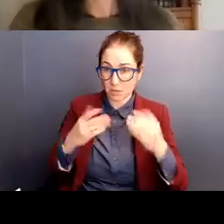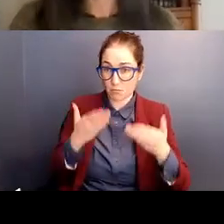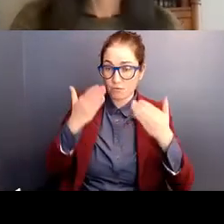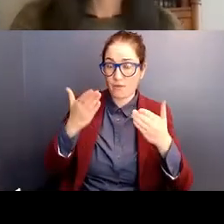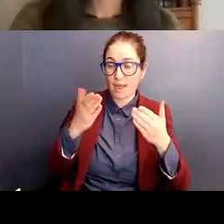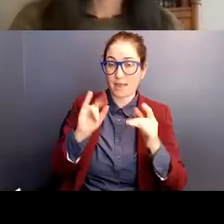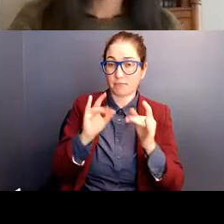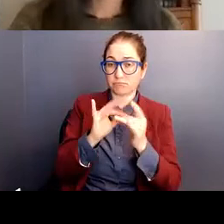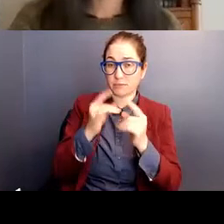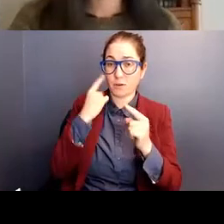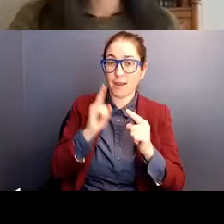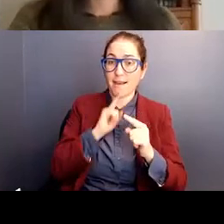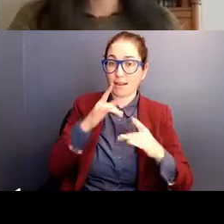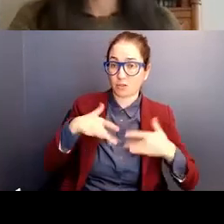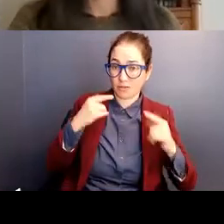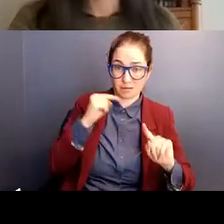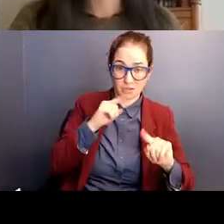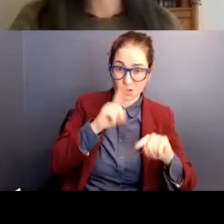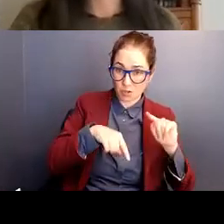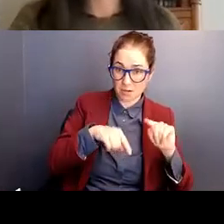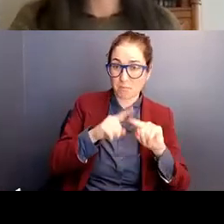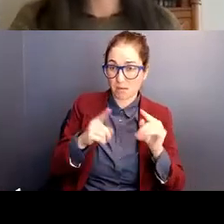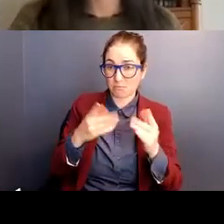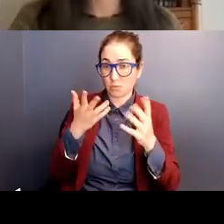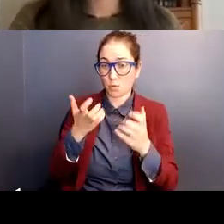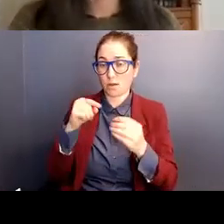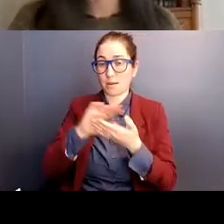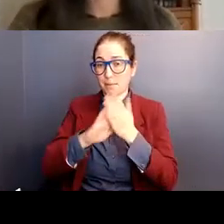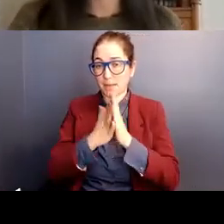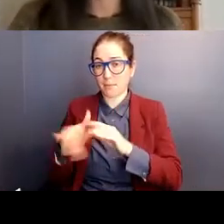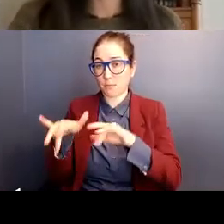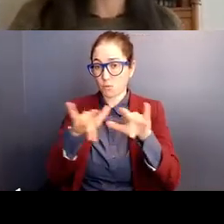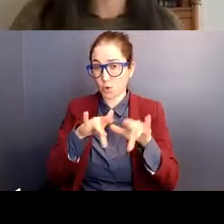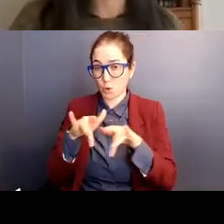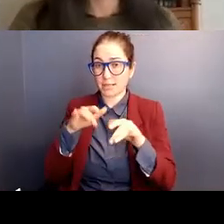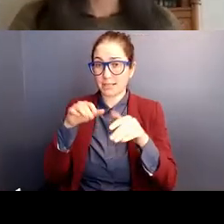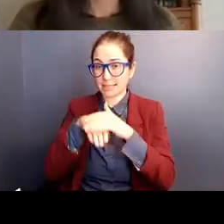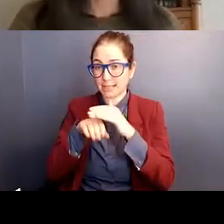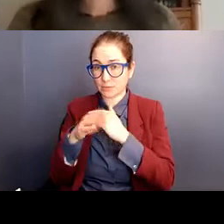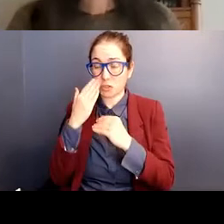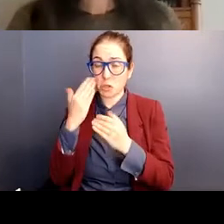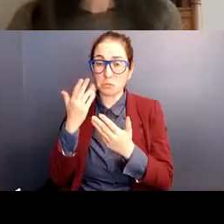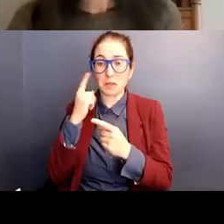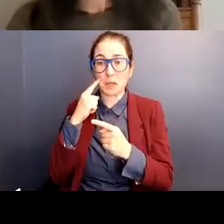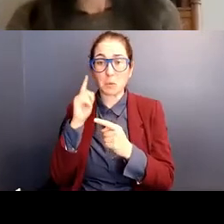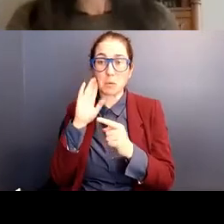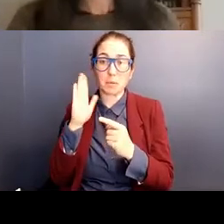for the actual event but you plan to make it a recording and you expect it to be kind of popular, or even if you don't, but if you